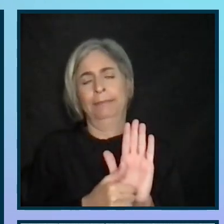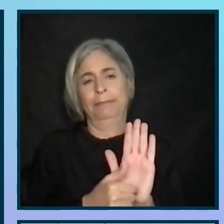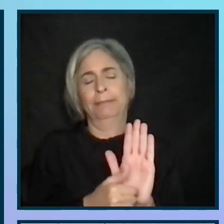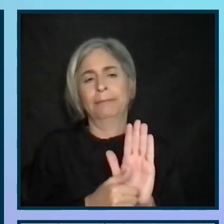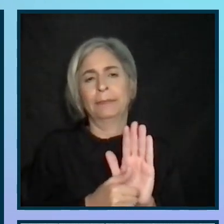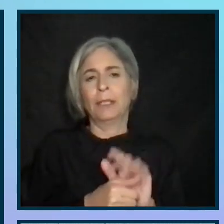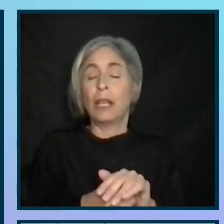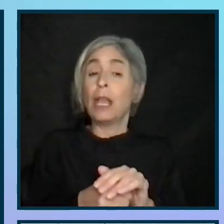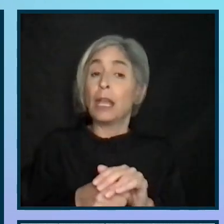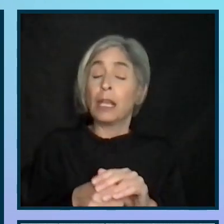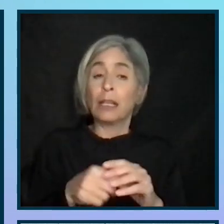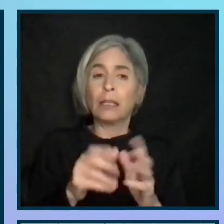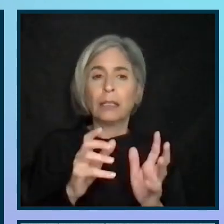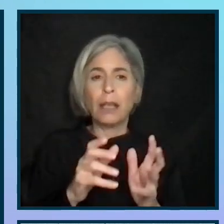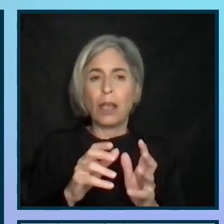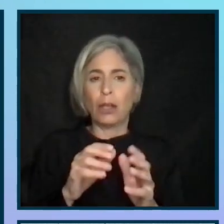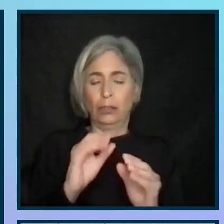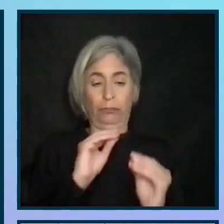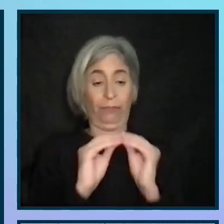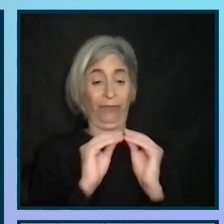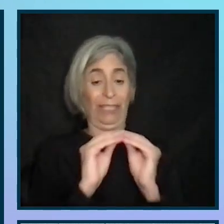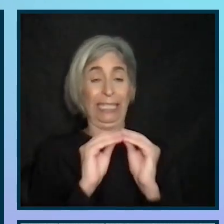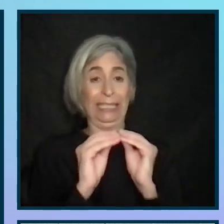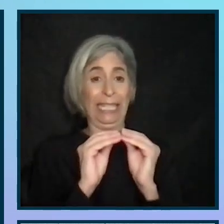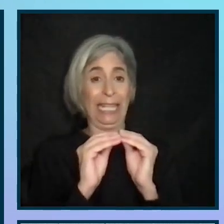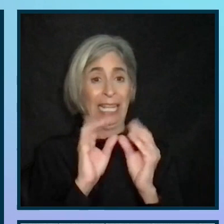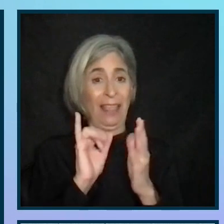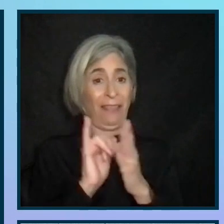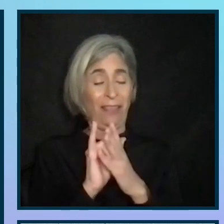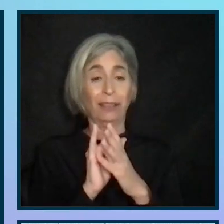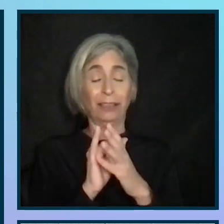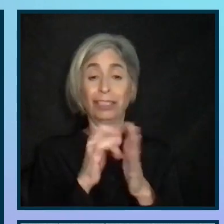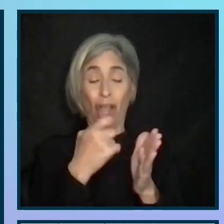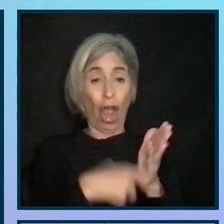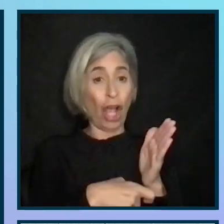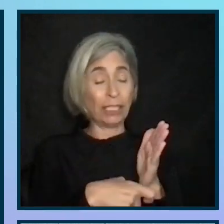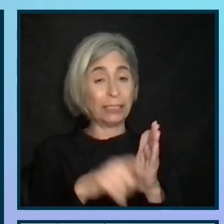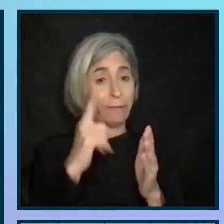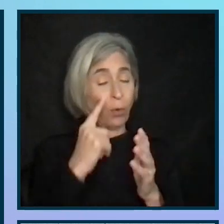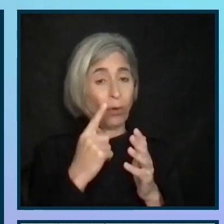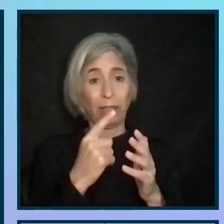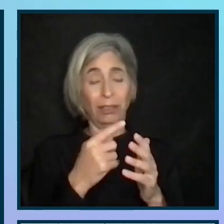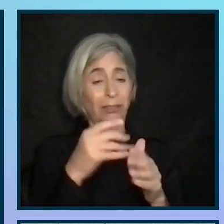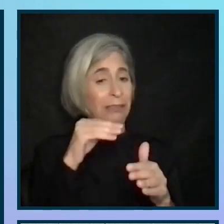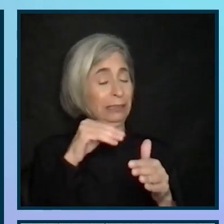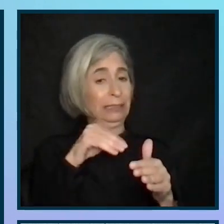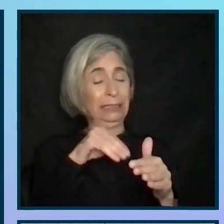The constant time for remediation is also high. So the cost of discovering defects after release